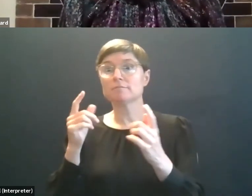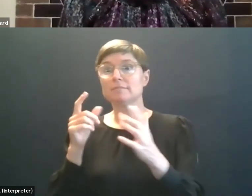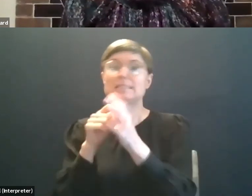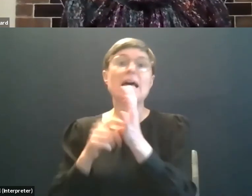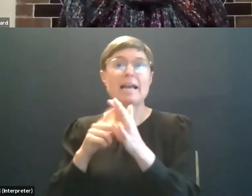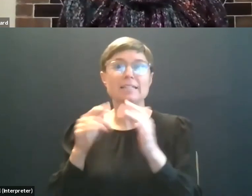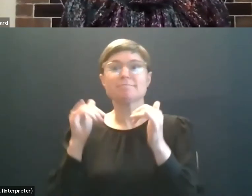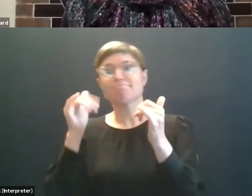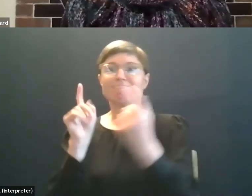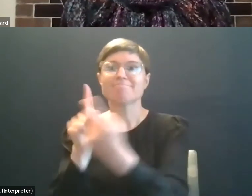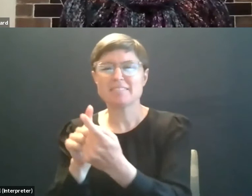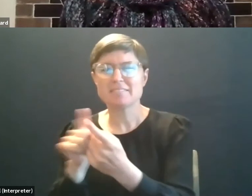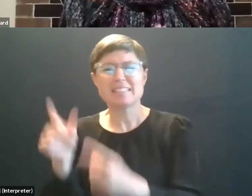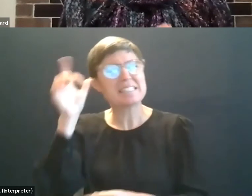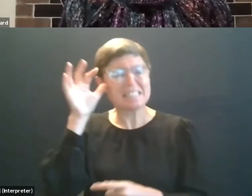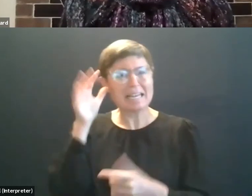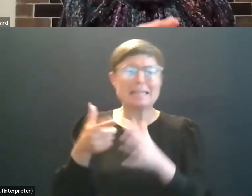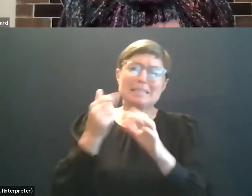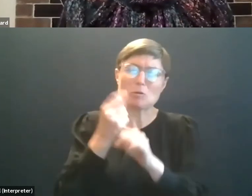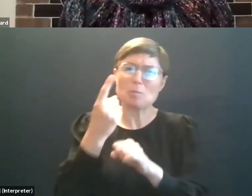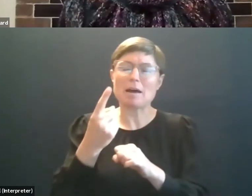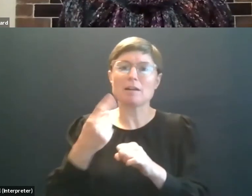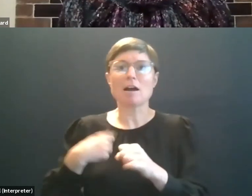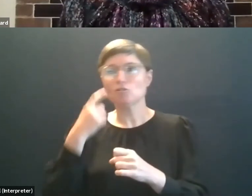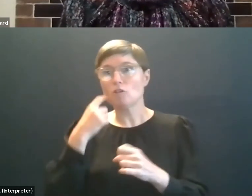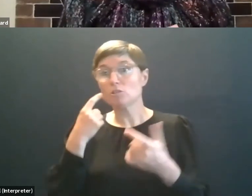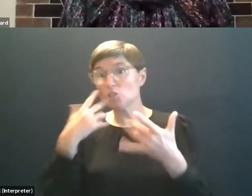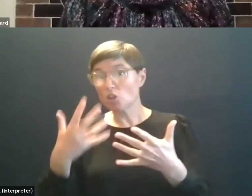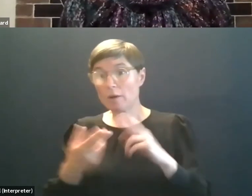but we are trying to make the point that if you have a safe place to live, a sense of